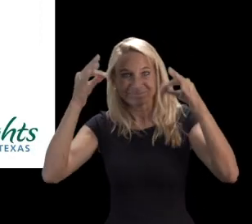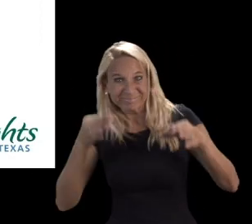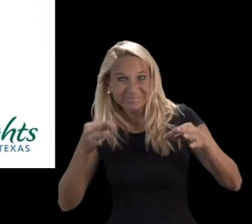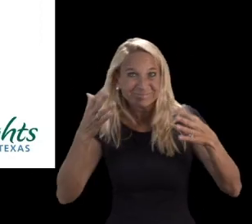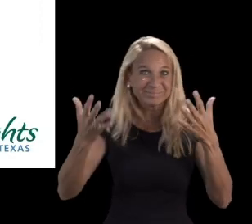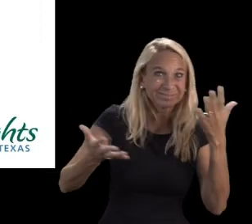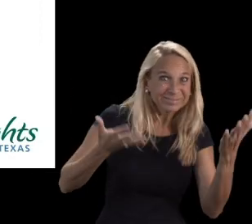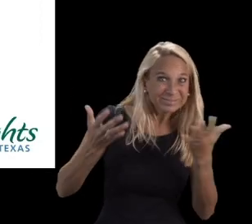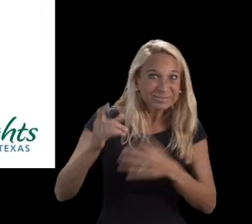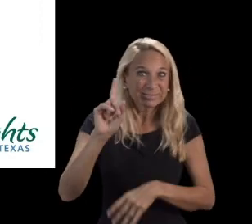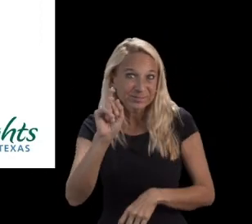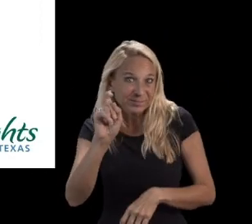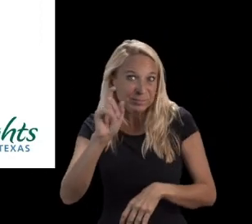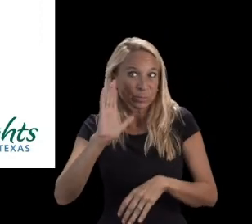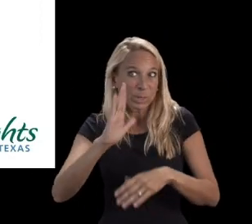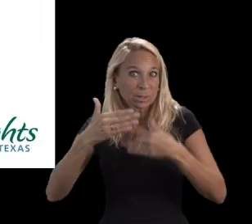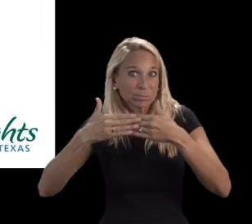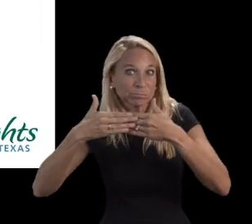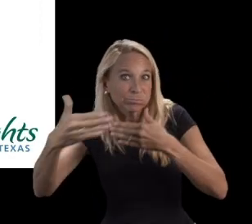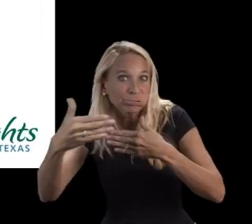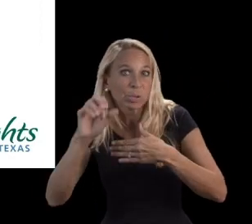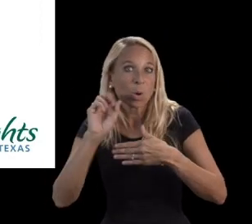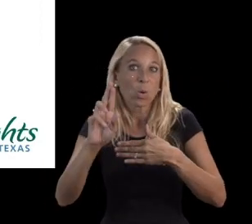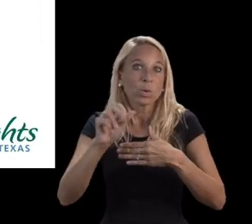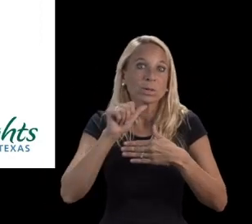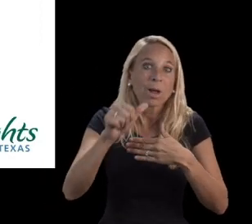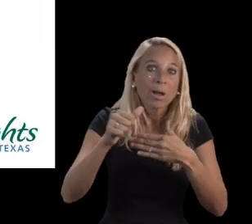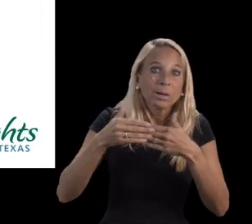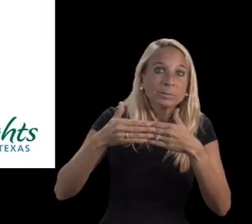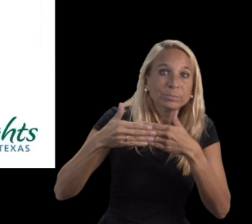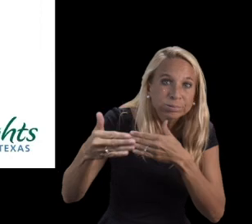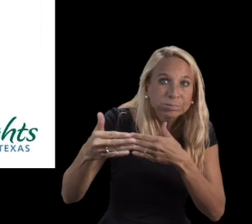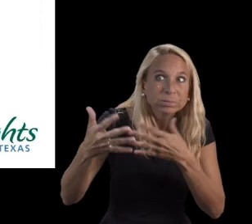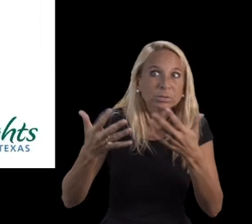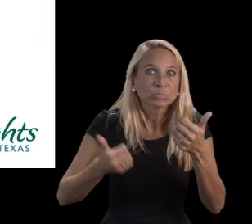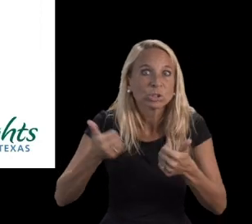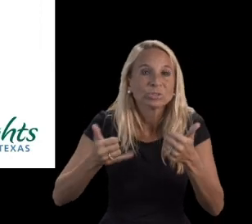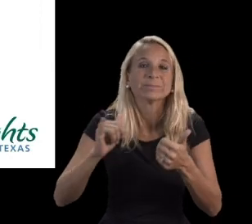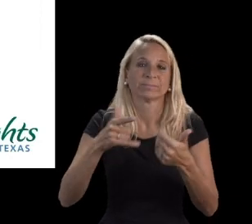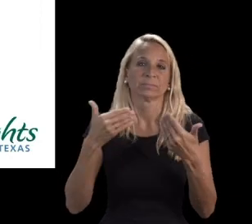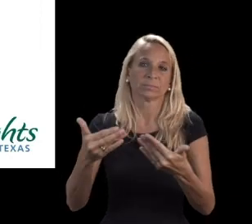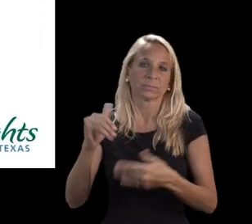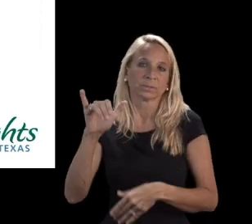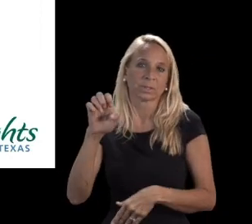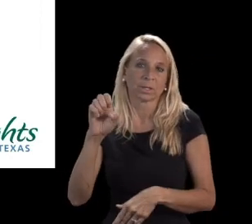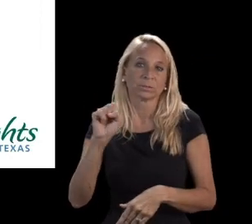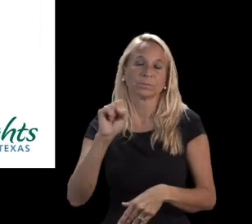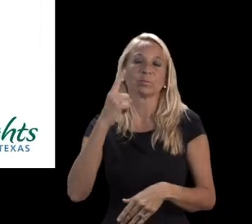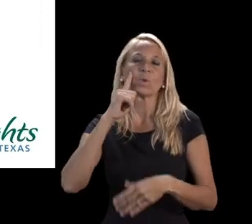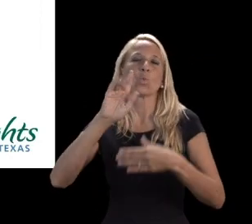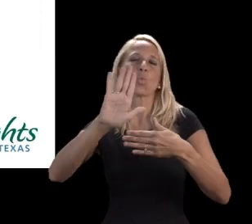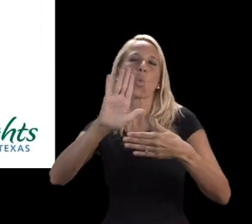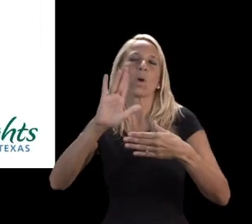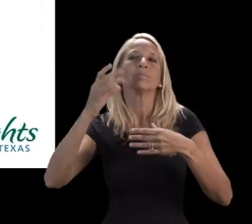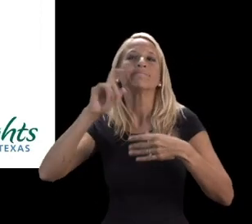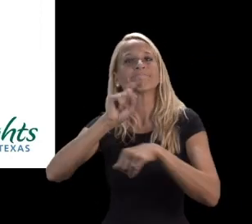During the pendency time of them deciding or putting forth your actual fair hearing date,